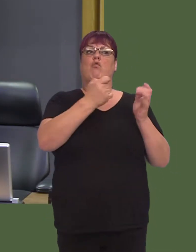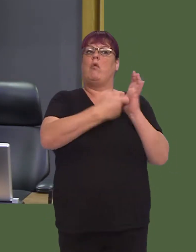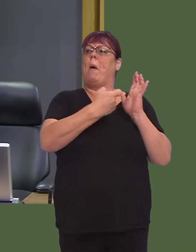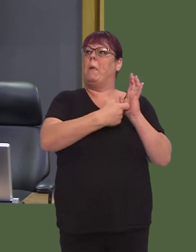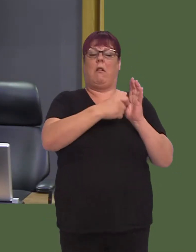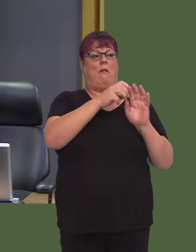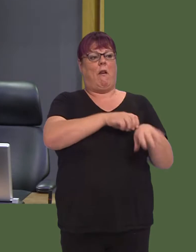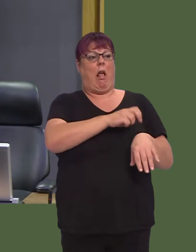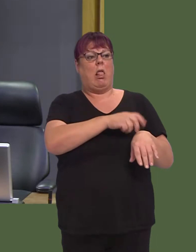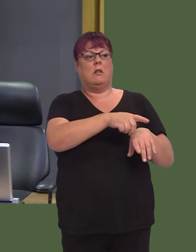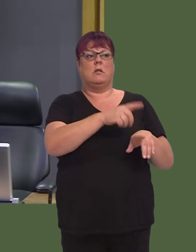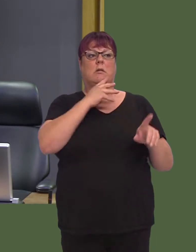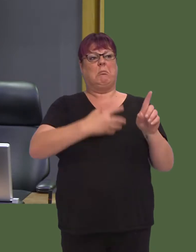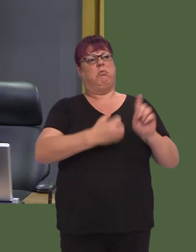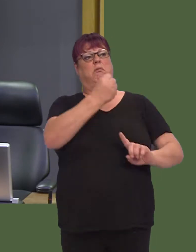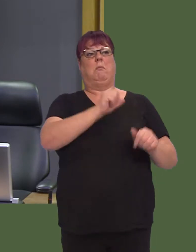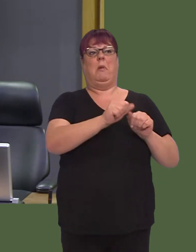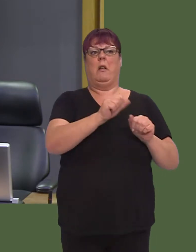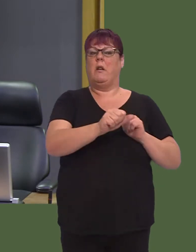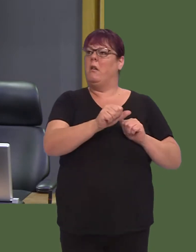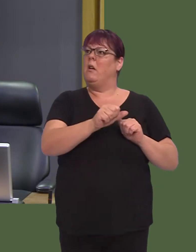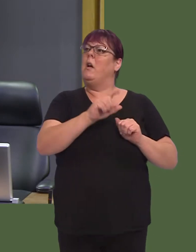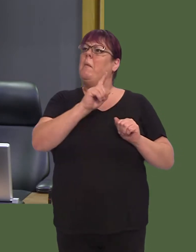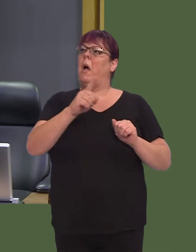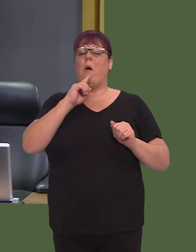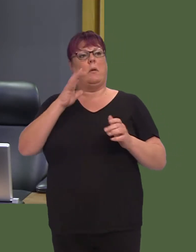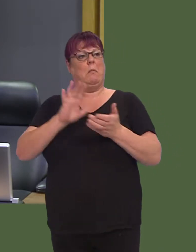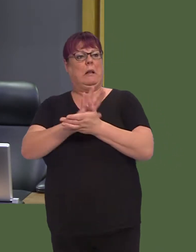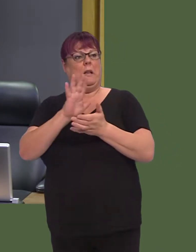of Ireland; after all, they're an independent state, and there may be a lesson for us there, First Minister.